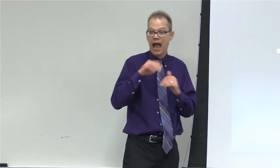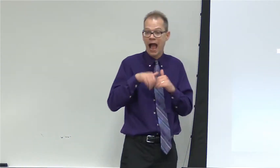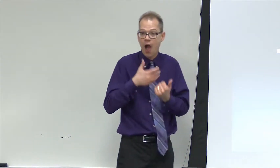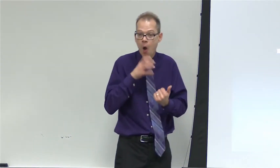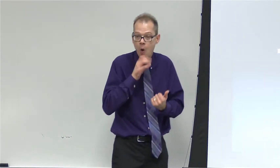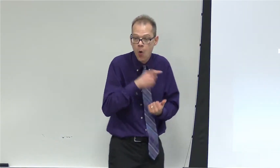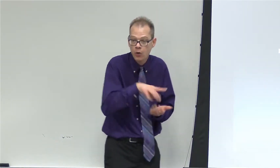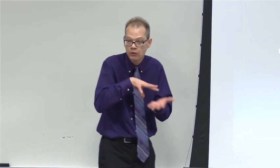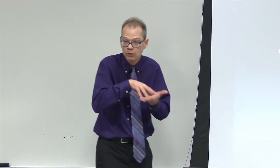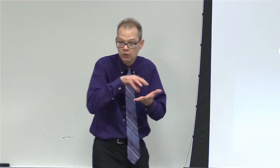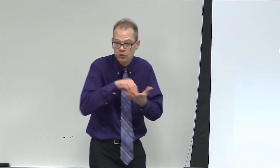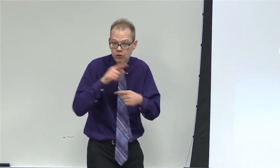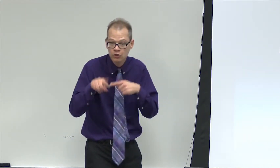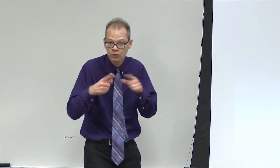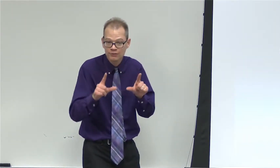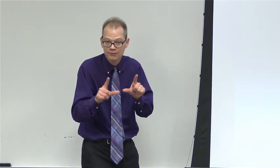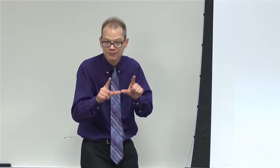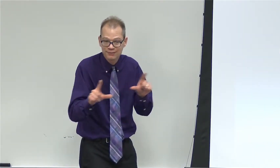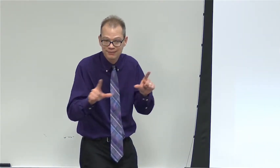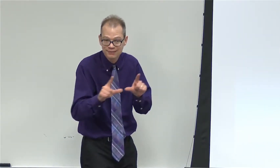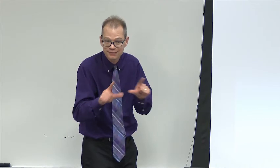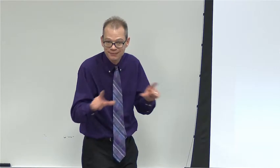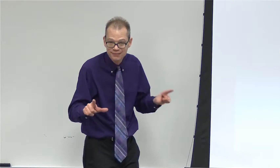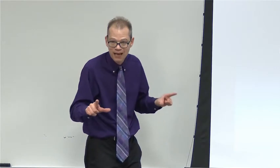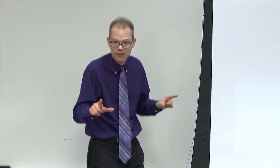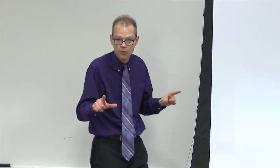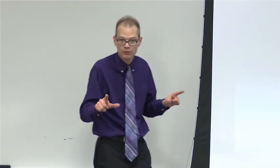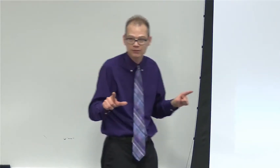How old were they when they learned sign language?